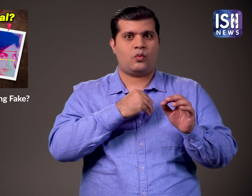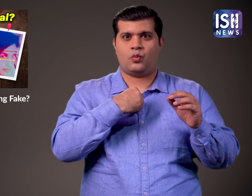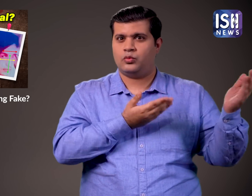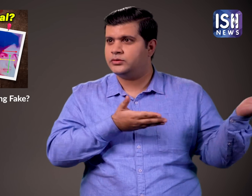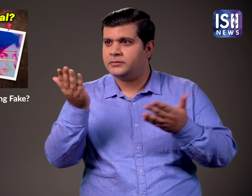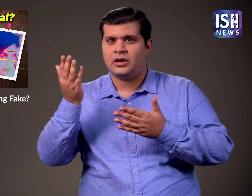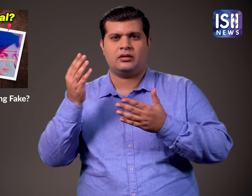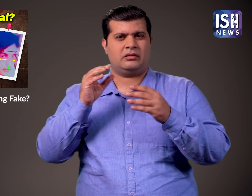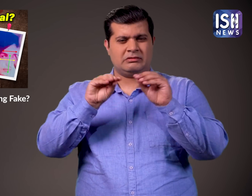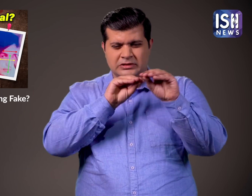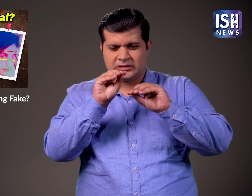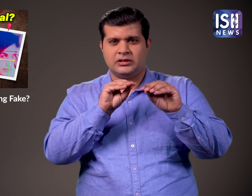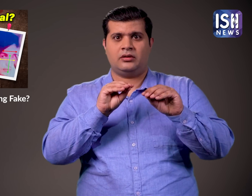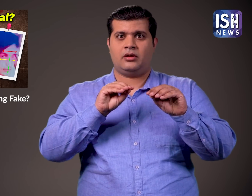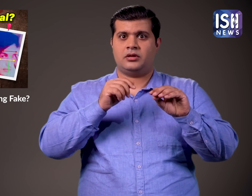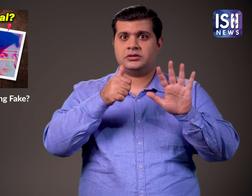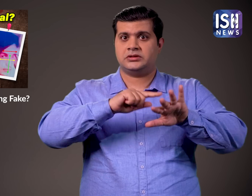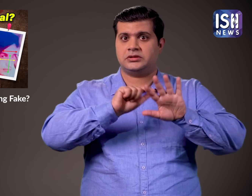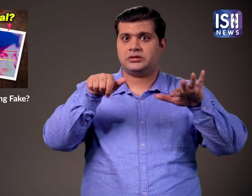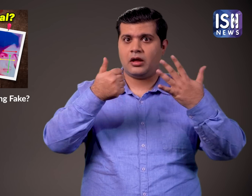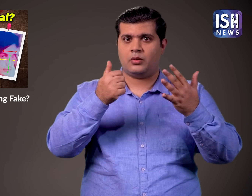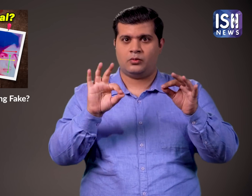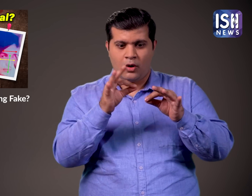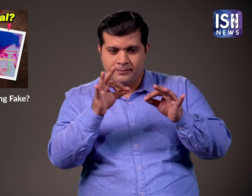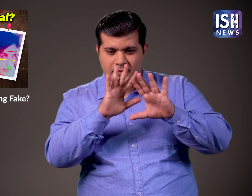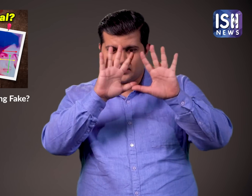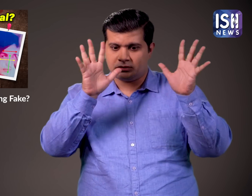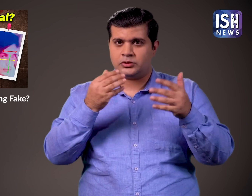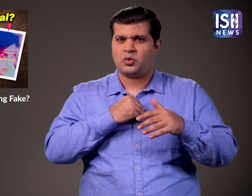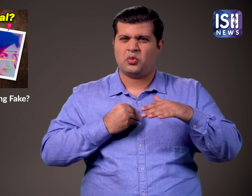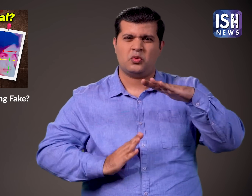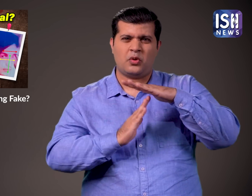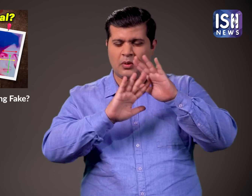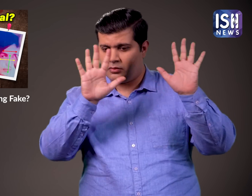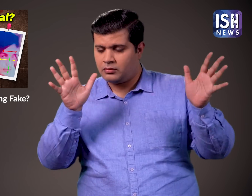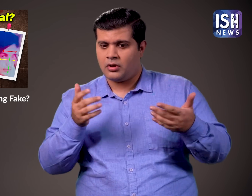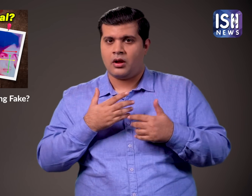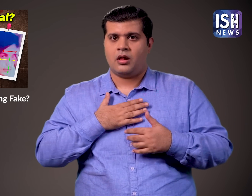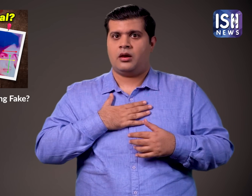He was rushed to the hospital and leading doctors performed a 6-hour surgery.